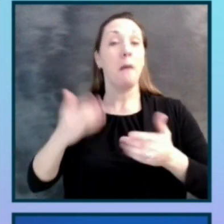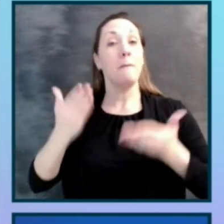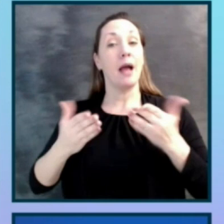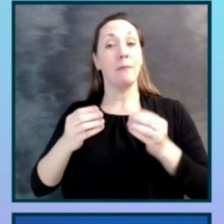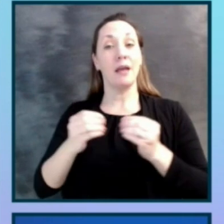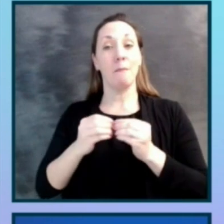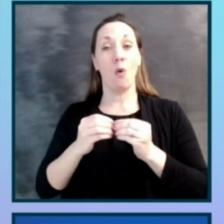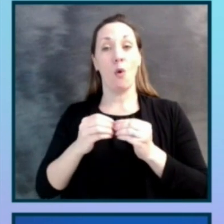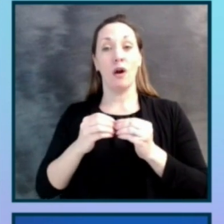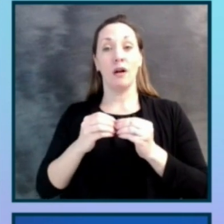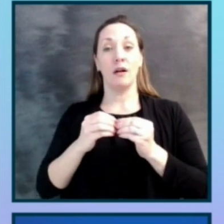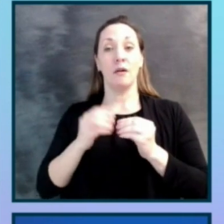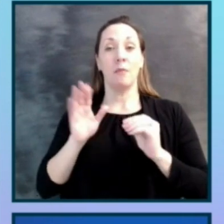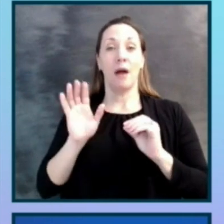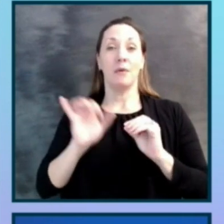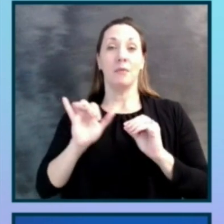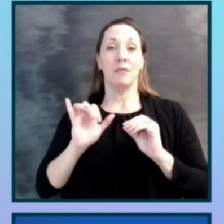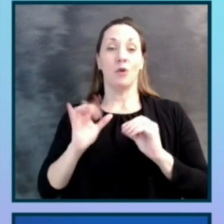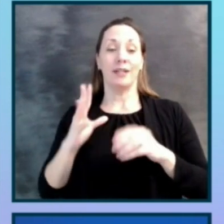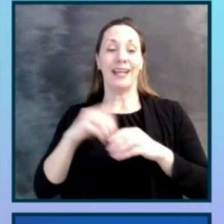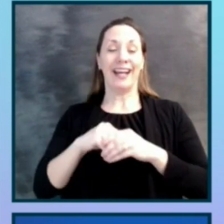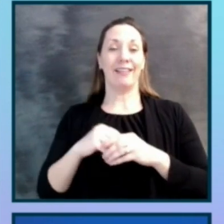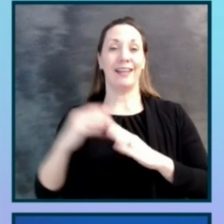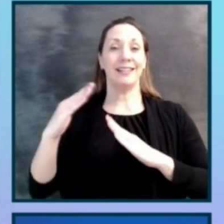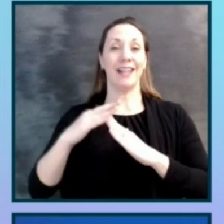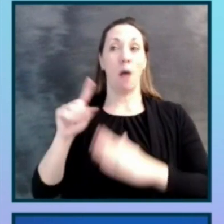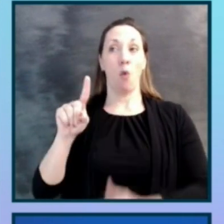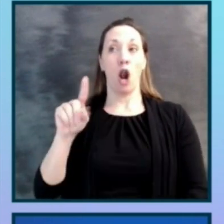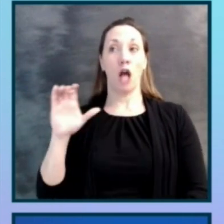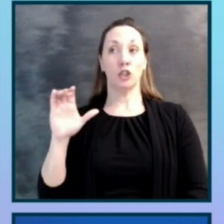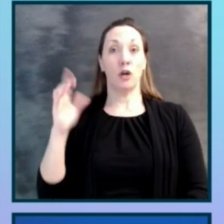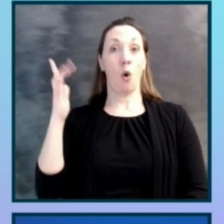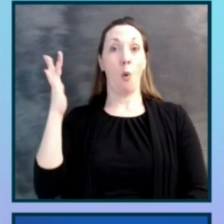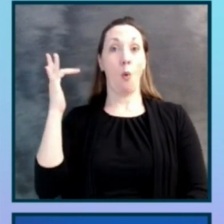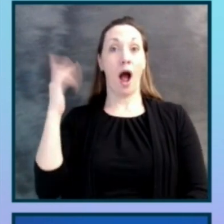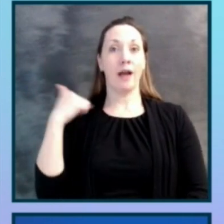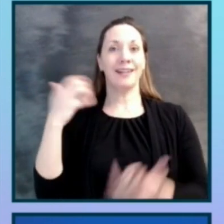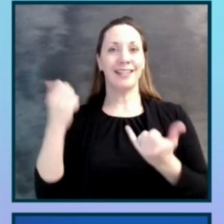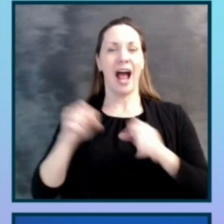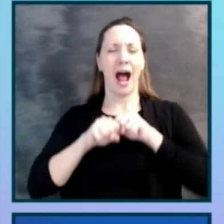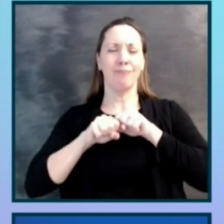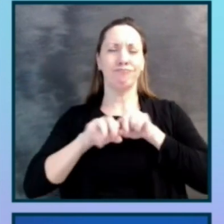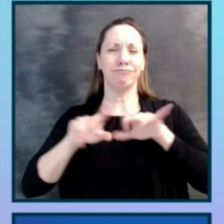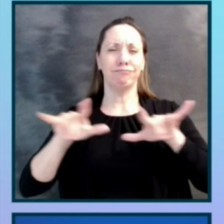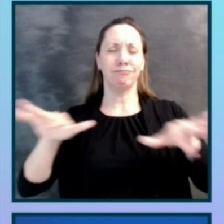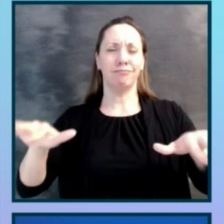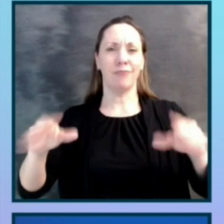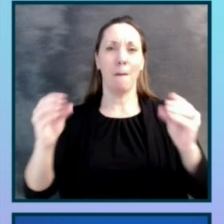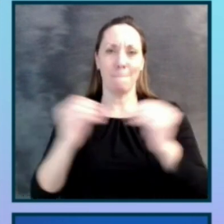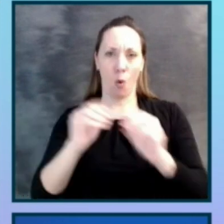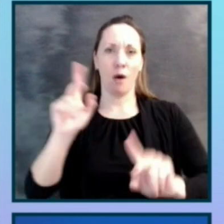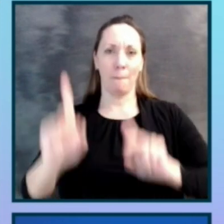in that top 100 because you are reaching a larger audience. And another little bit of proof here is